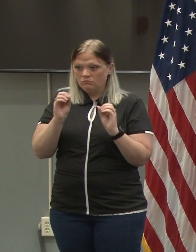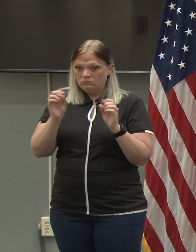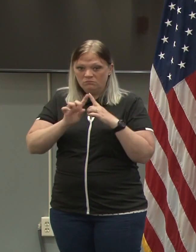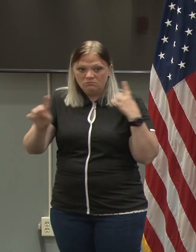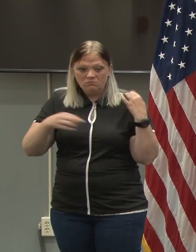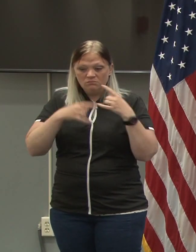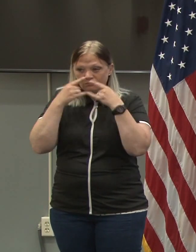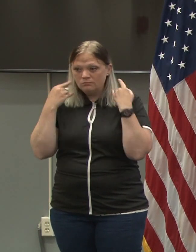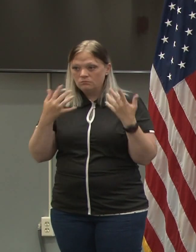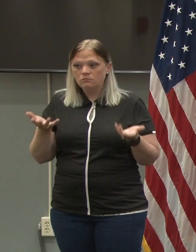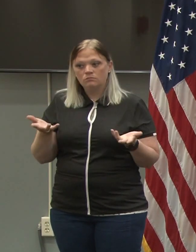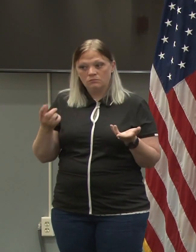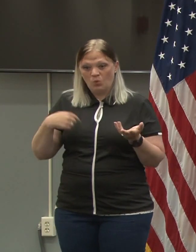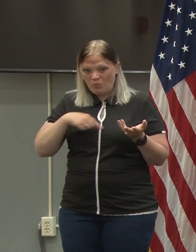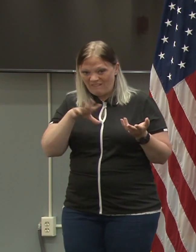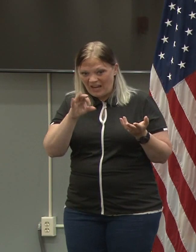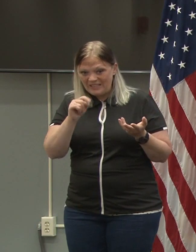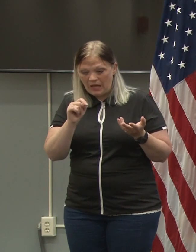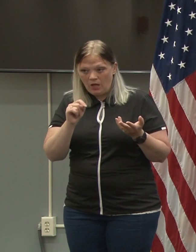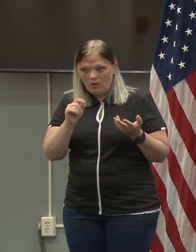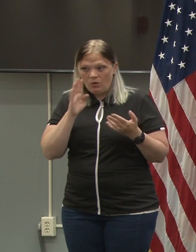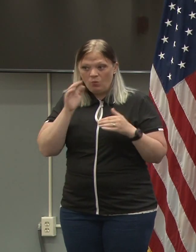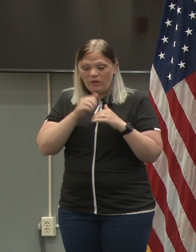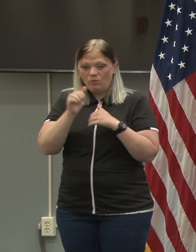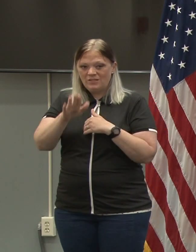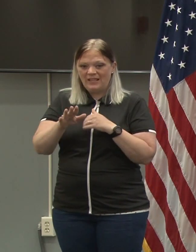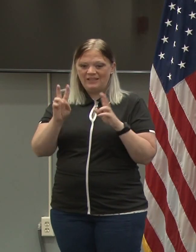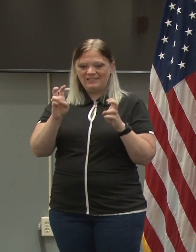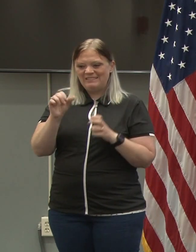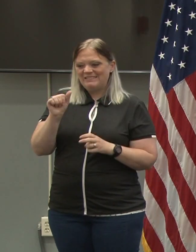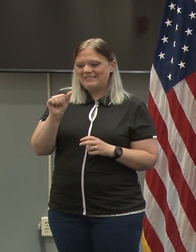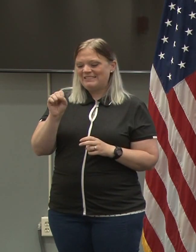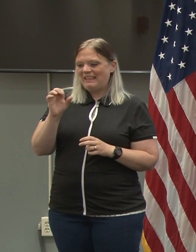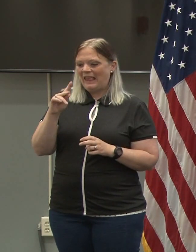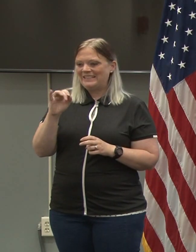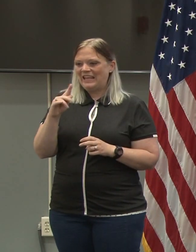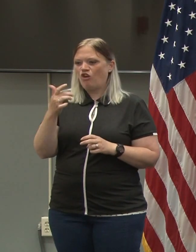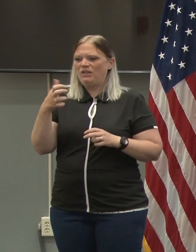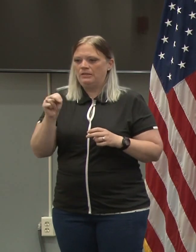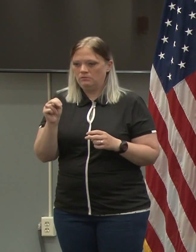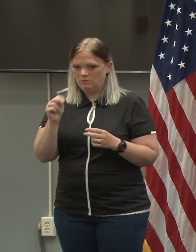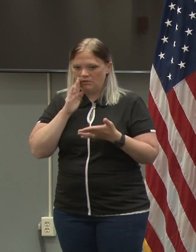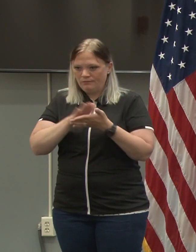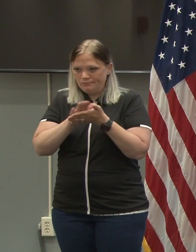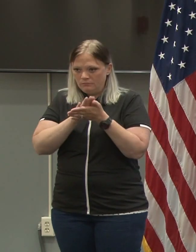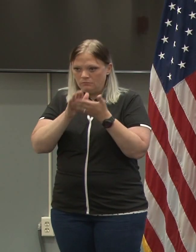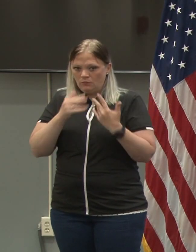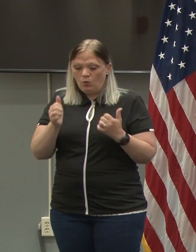WE FIND OUT ABOUT IT WE FIND OUT ABOUT IT WE WE FIND OUT ABOUT IT WE WILL WE FIND OUT ABOUT IT WE WILL SEND WE FIND OUT ABOUT IT WE WILL SEND A WE FIND OUT ABOUT IT WE WILL SEND A SANITARIAN WE FIND OUT ABOUT IT WE WILL SEND A SANITARIAN AND WE FIND OUT ABOUT IT WE WILL SEND A SANITARIAN AND AN WE WILL SEND A SANITARIAN AND AN WE WILL SEND A SANITARIAN AND AN INSPECTOR WE WILL SEND A SANITARIAN AND AN INSPECTOR WITH WE WILL SEND A SANITARIAN AND AN INSPECTOR WITH LAW SANITARIAN AND AN INSPECTOR WITH LAW SANITARIAN AND AN INSPECTOR WITH LAW ENFORCEMENT SANITARIAN AND AN INSPECTOR WITH LAW ENFORCEMENT AND SANITARIAN AND AN INSPECTOR WITH LAW ENFORCEMENT AND WE INSPECTOR WITH LAW ENFORCEMENT AND WE INSPECTOR WITH LAW ENFORCEMENT AND WE WILL INSPECTOR WITH LAW ENFORCEMENT AND WE WILL ENTIRE INSPECTOR WITH LAW ENFORCEMENT AND WE WILL ENTIRE OUT INSPECTOR WITH LAW ENFORCEMENT AND WE WILL ENTIRE OUT THE